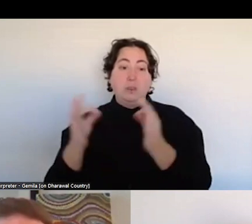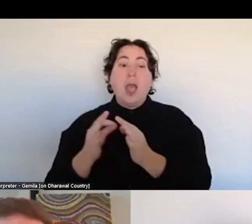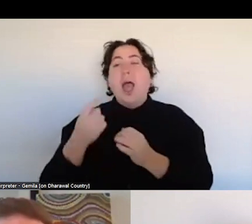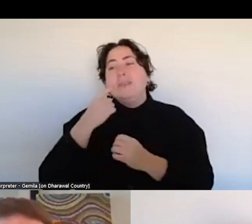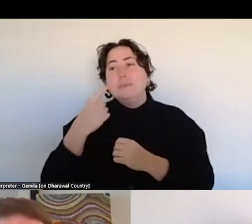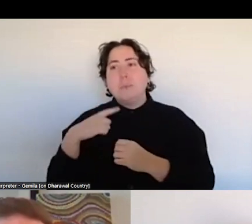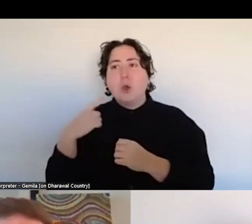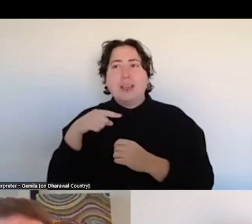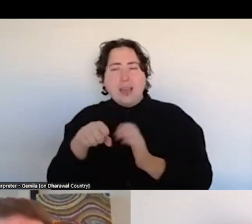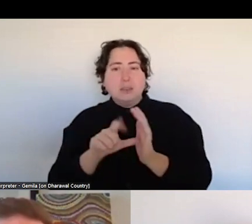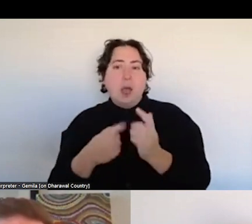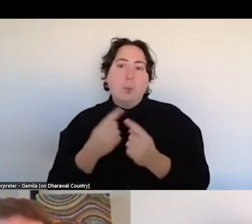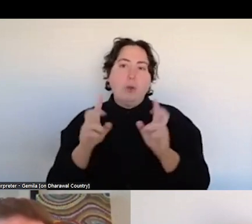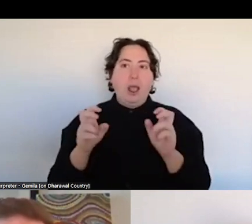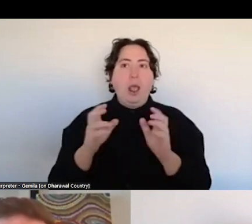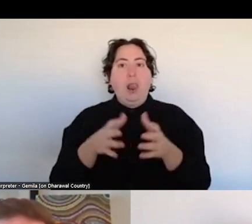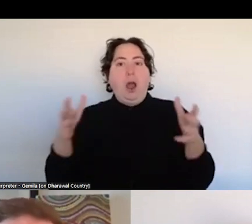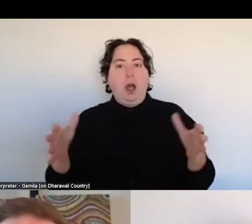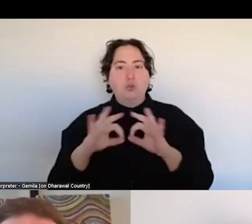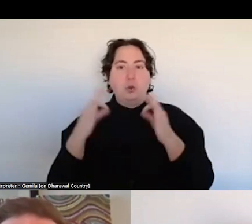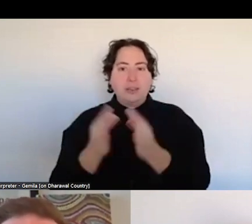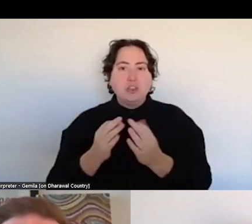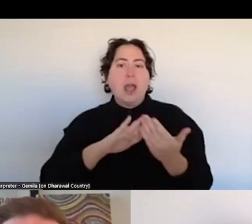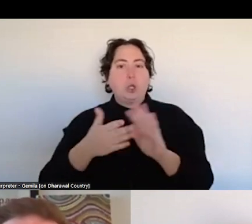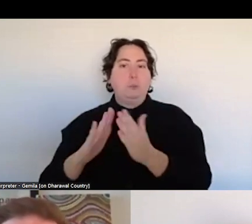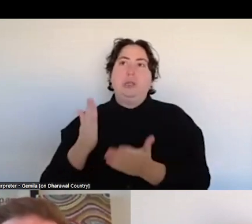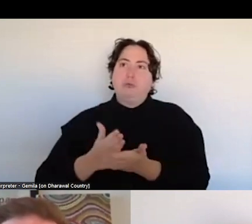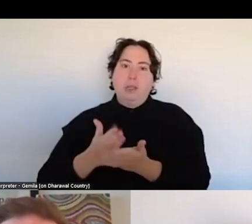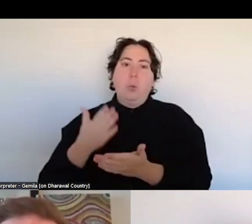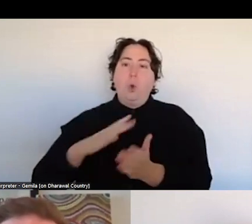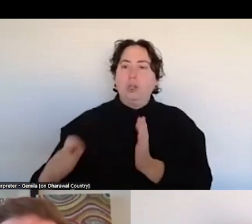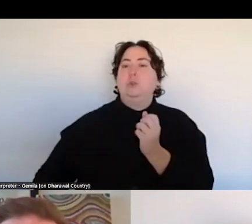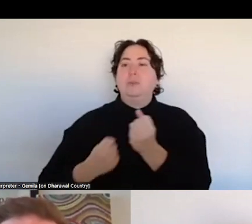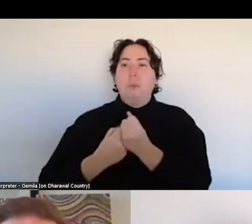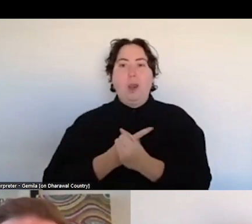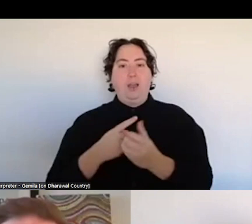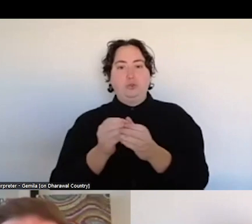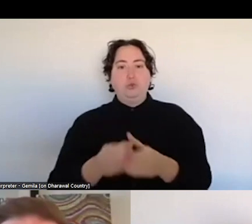at the time and our community was highly motivated to support our growth. In 2012,